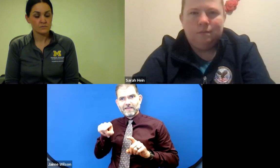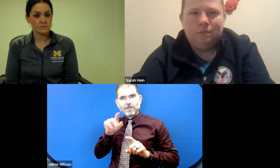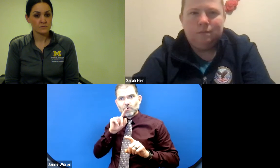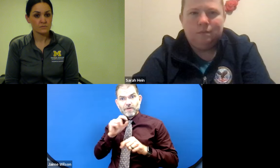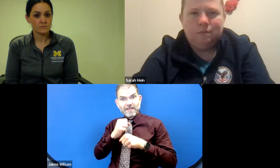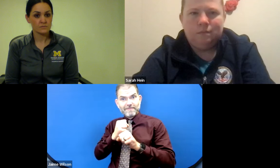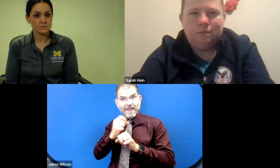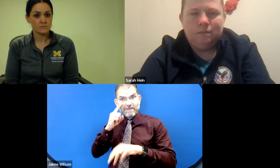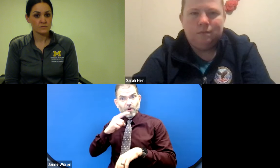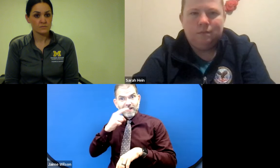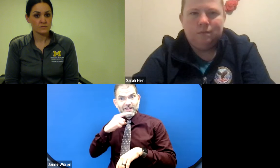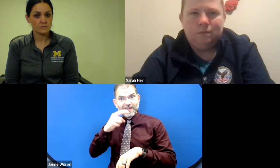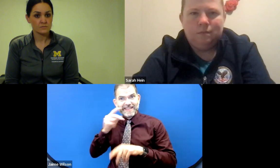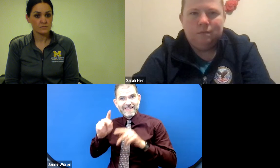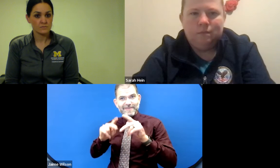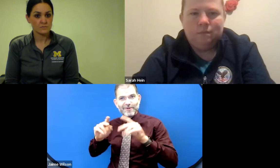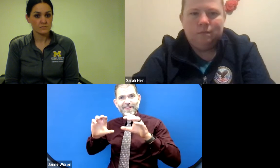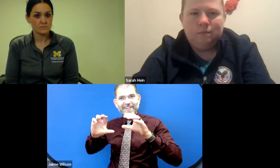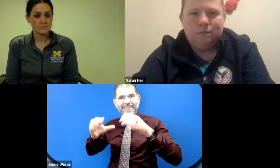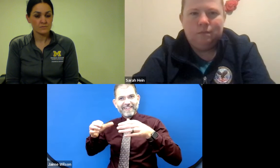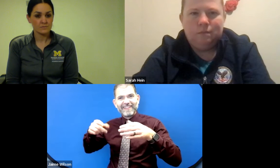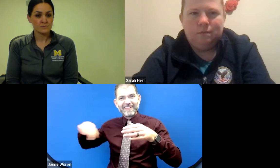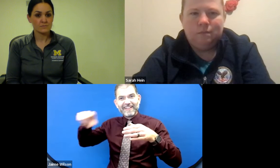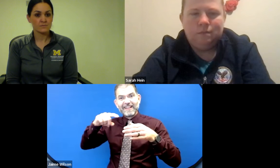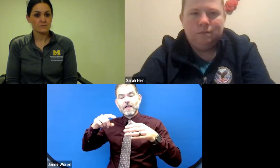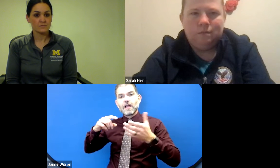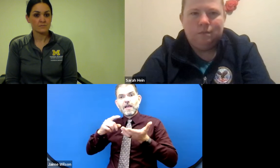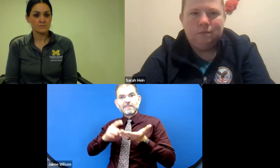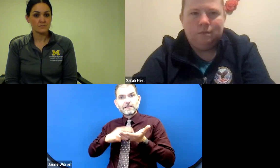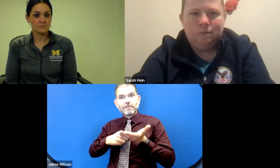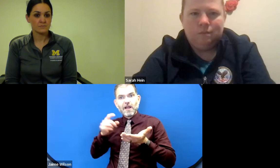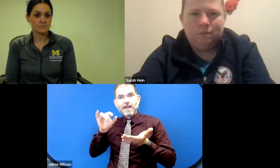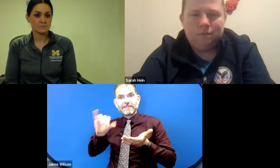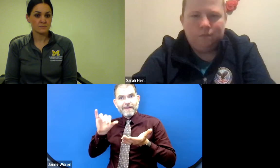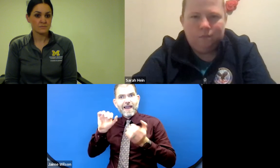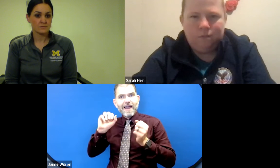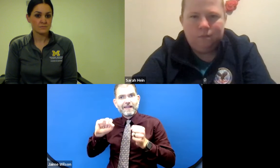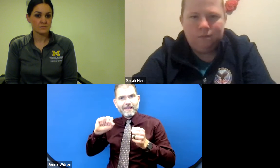ASL Interpreter: and they use a testing instrument ASL Interpreter: that's made ASL Interpreter: for hearing the hearing population.